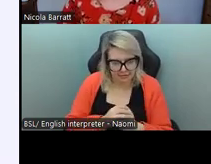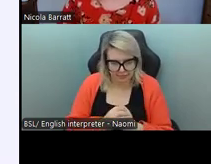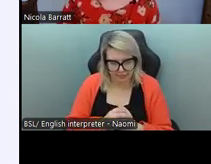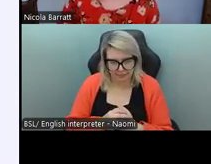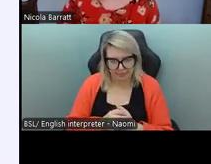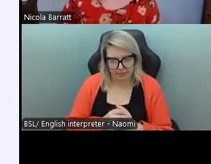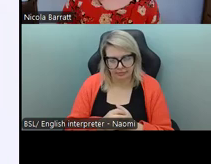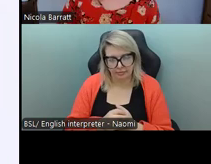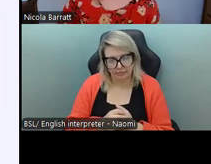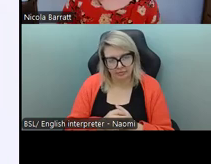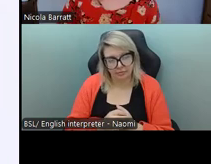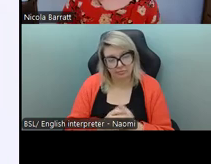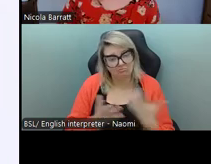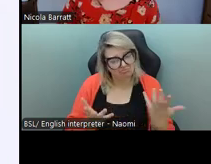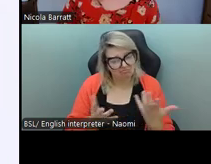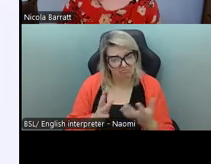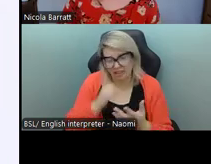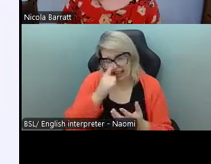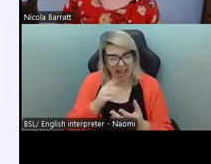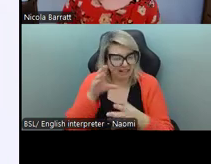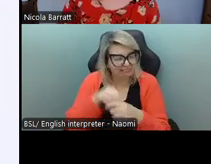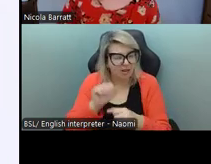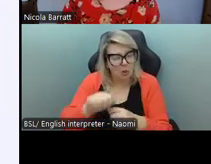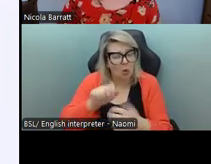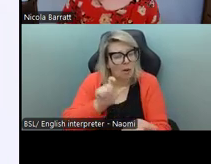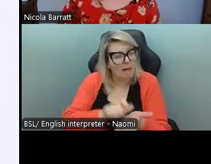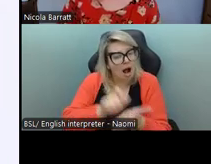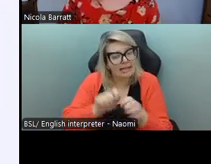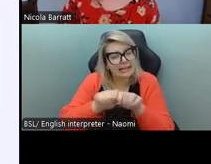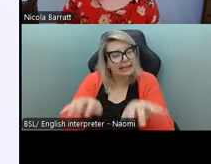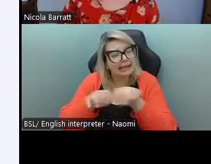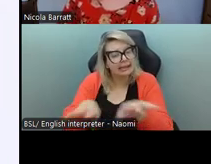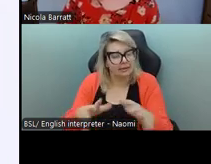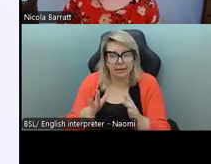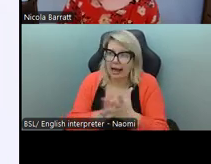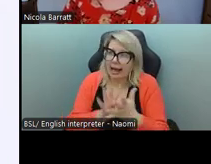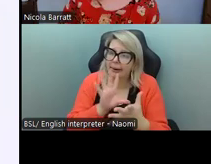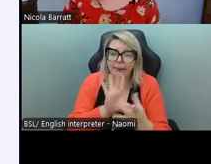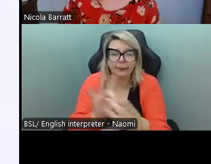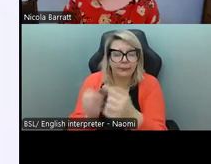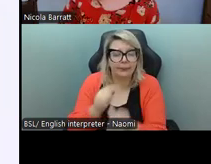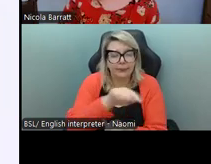It can be a useful part of your marketing strategy for talking to other professionals from the sector.